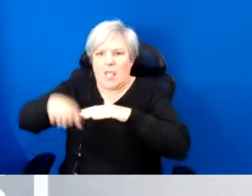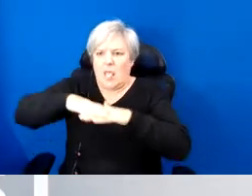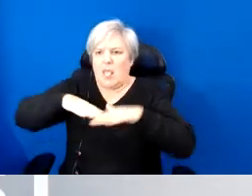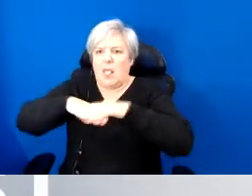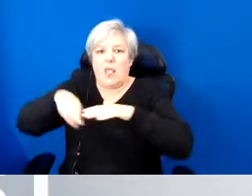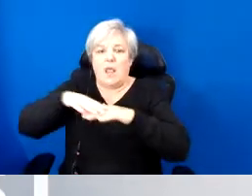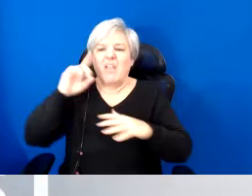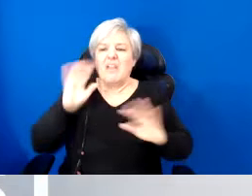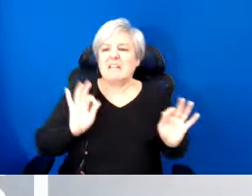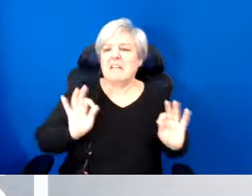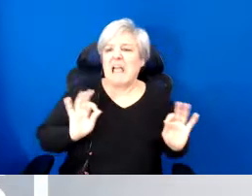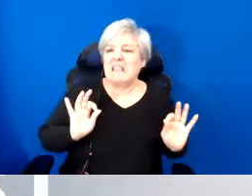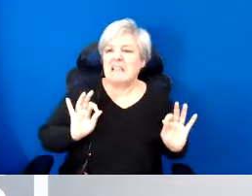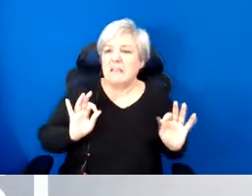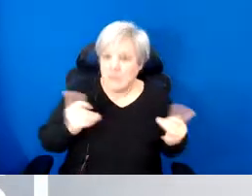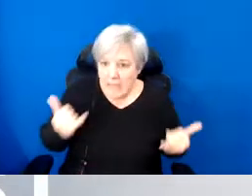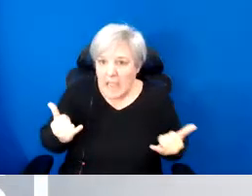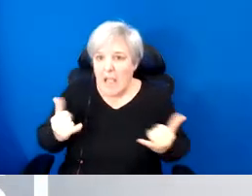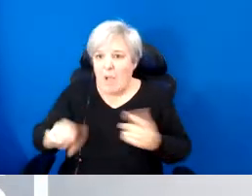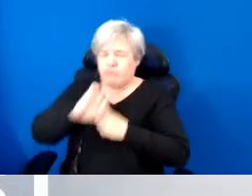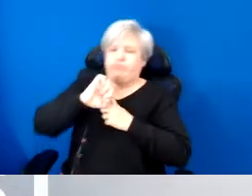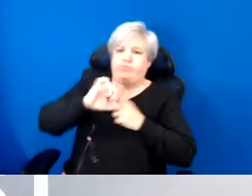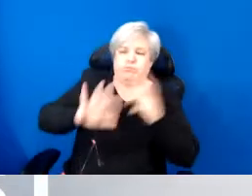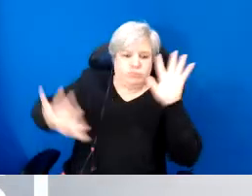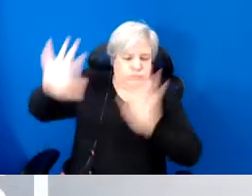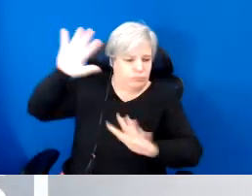What was a minor issue now became all consuming.